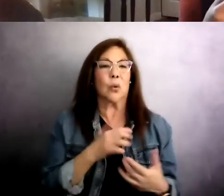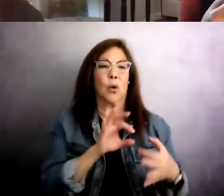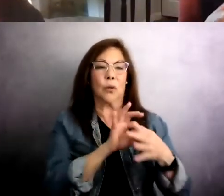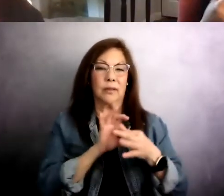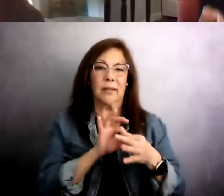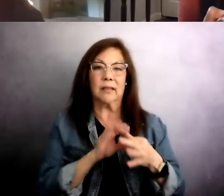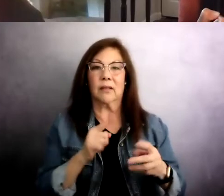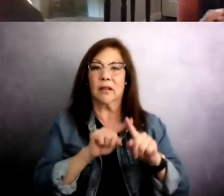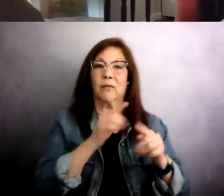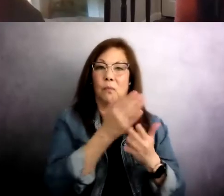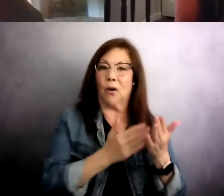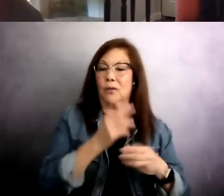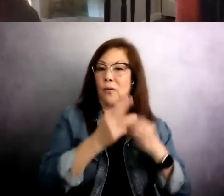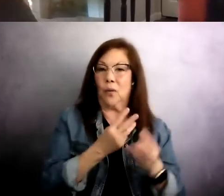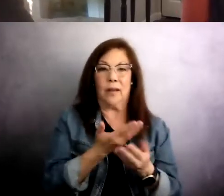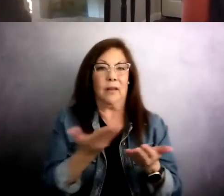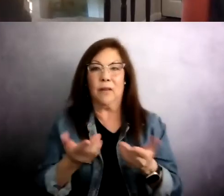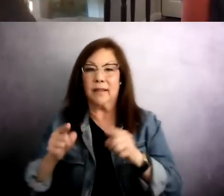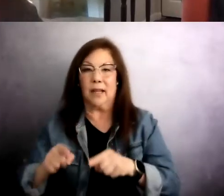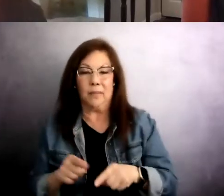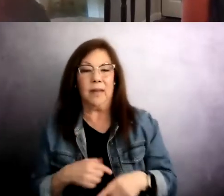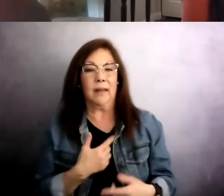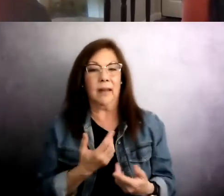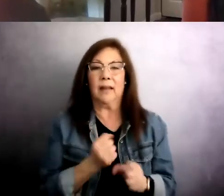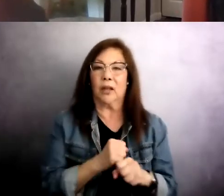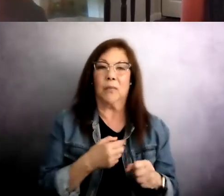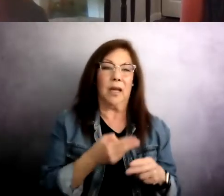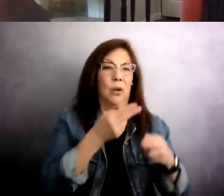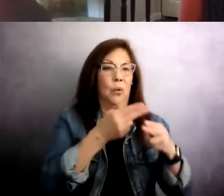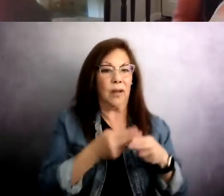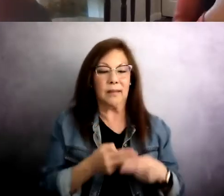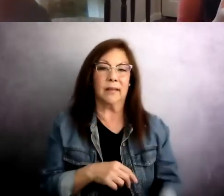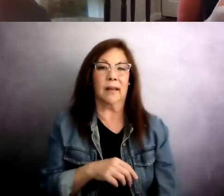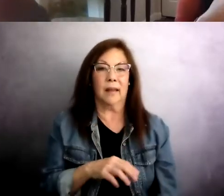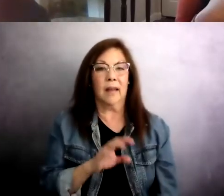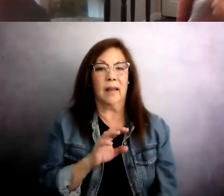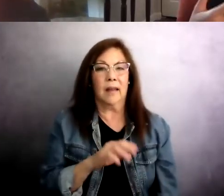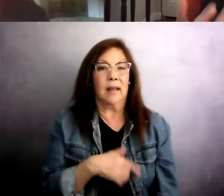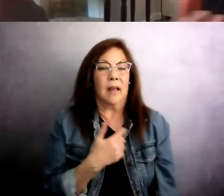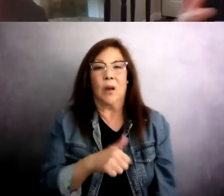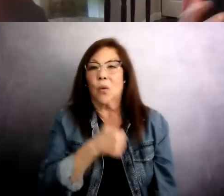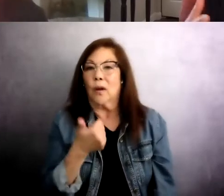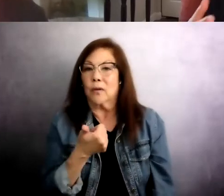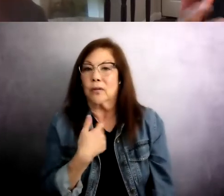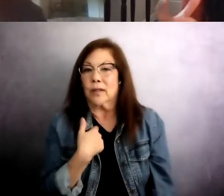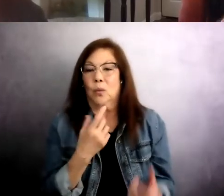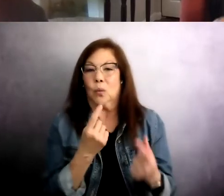Where the linkages to that part of the world? What are those, and what are you doing with those?